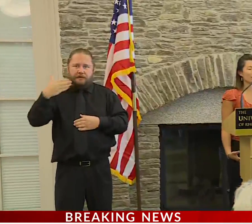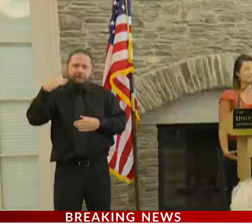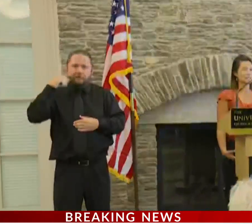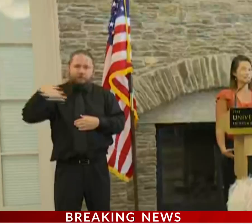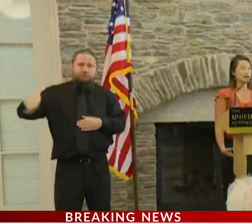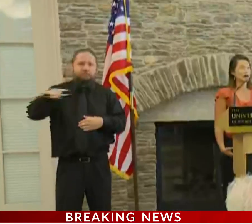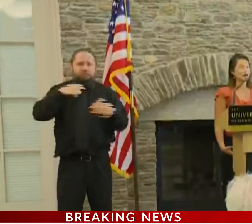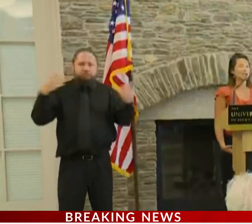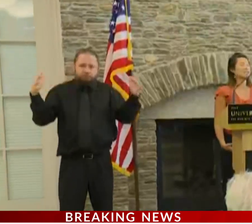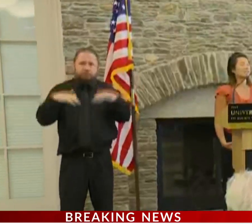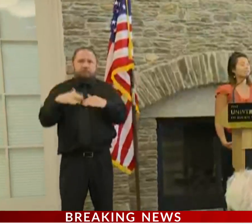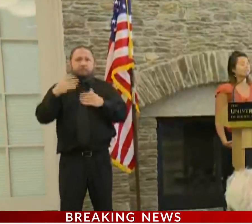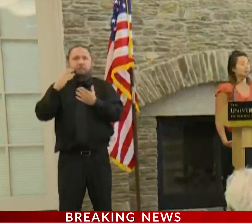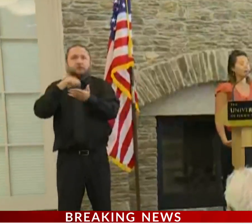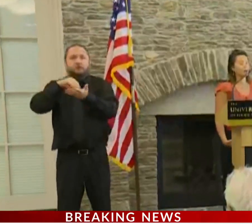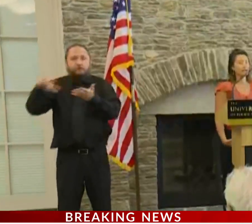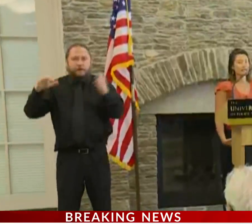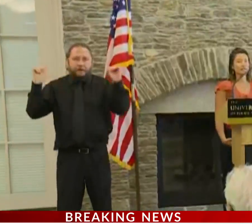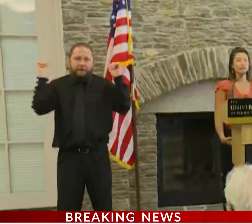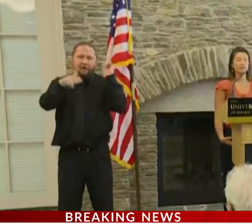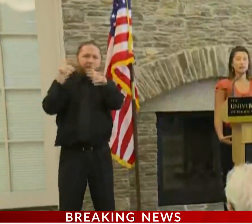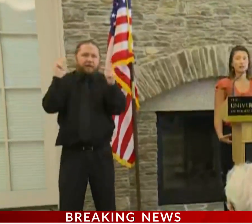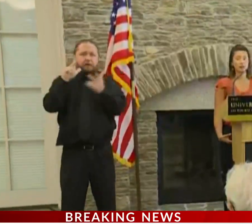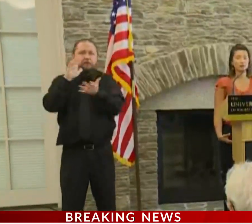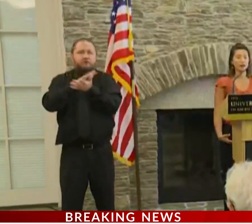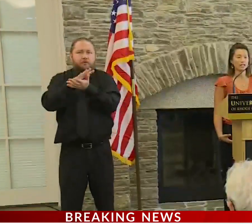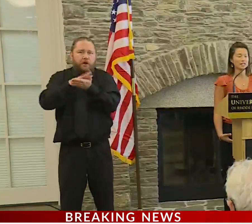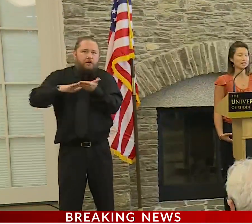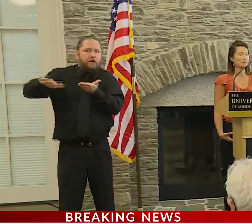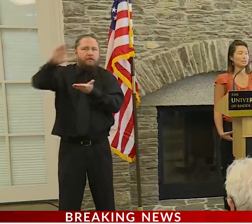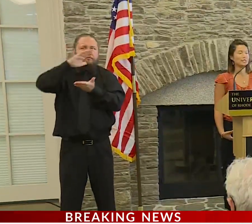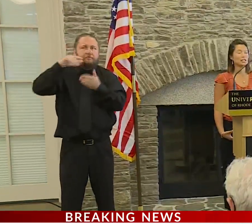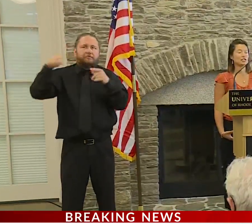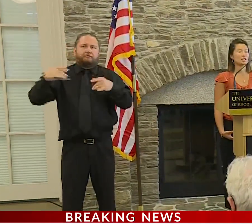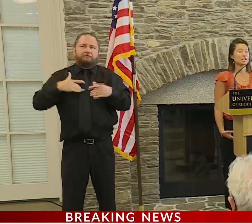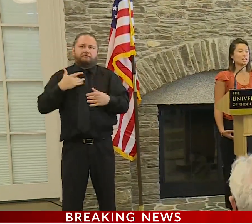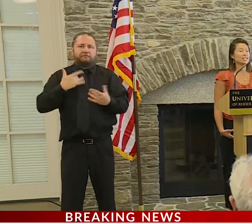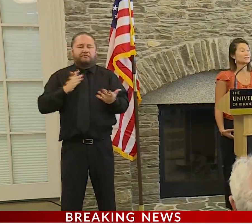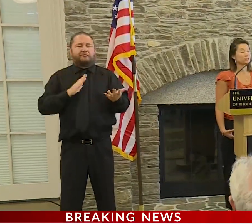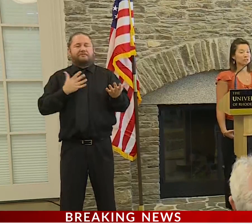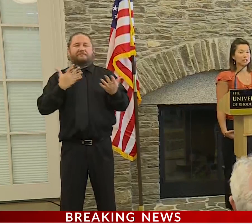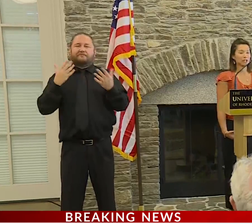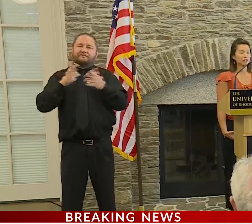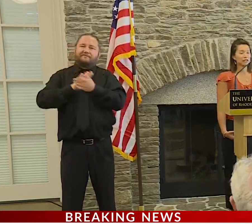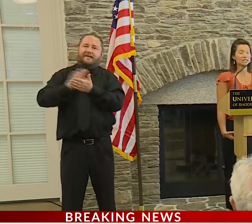AND YOUR EYE FOR TAKING THE NECESSARY STEPS TO ALLOW US AS STUDENTS TO COME BACK ON THE